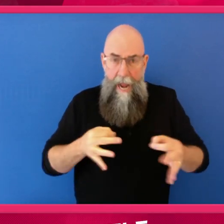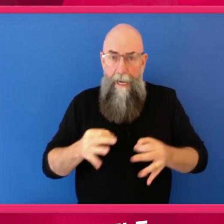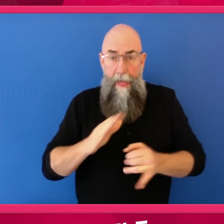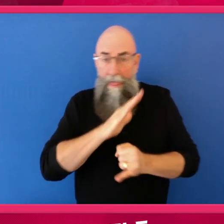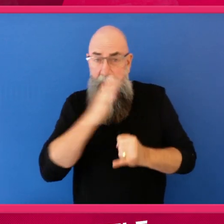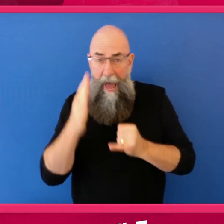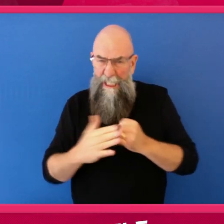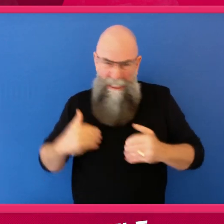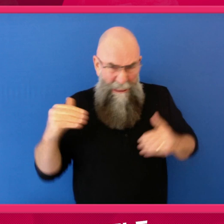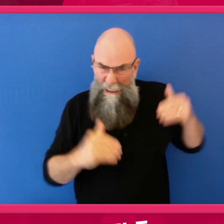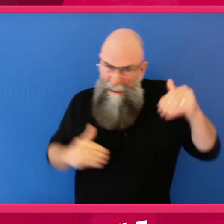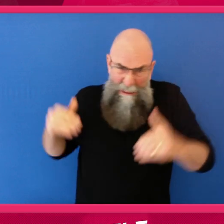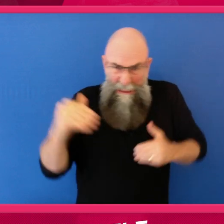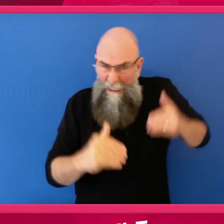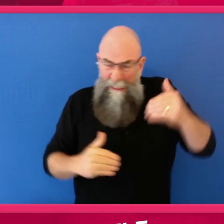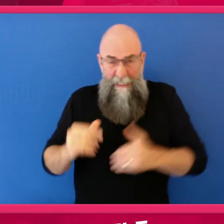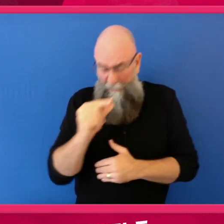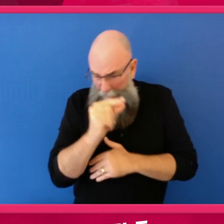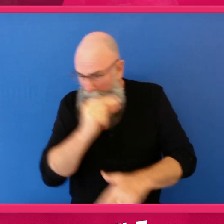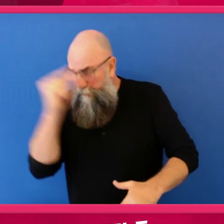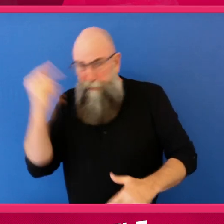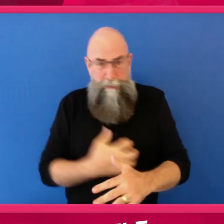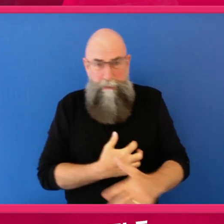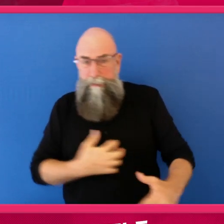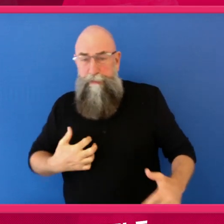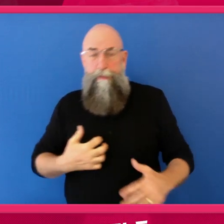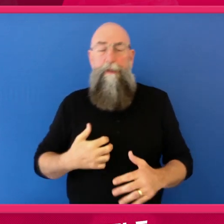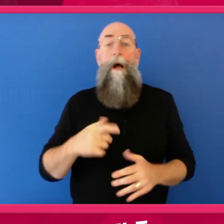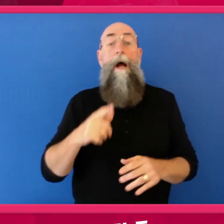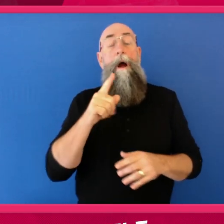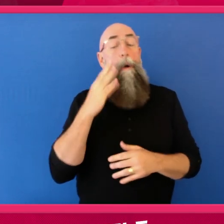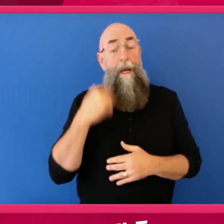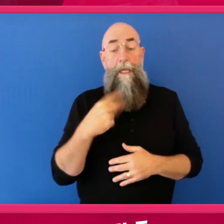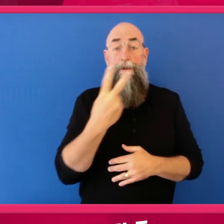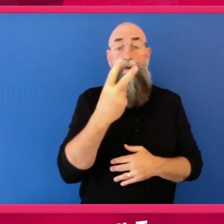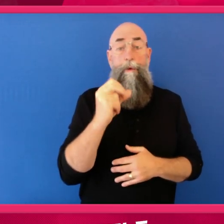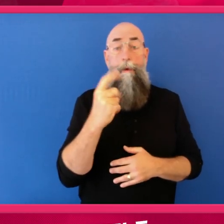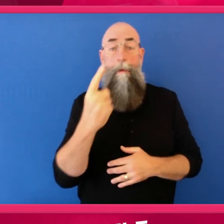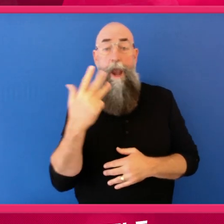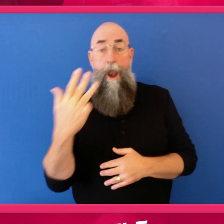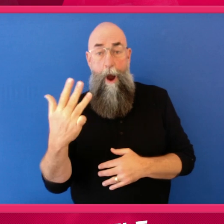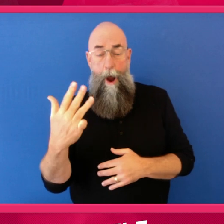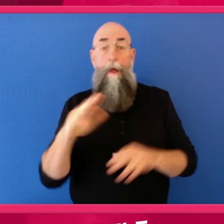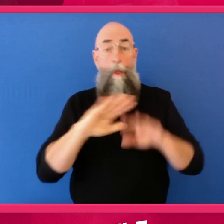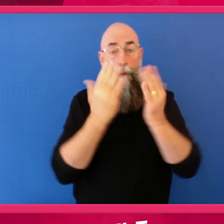being in 2019 worlds when I didn't quite get there, I didn't get them in time. And so it